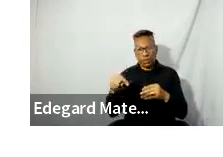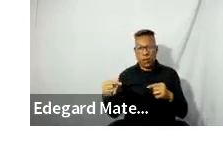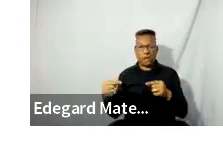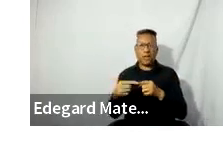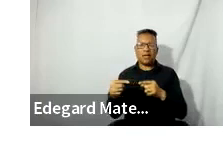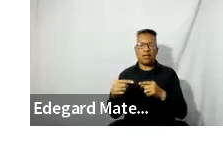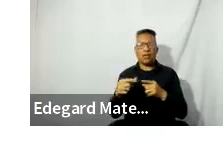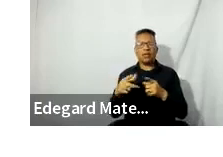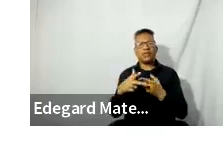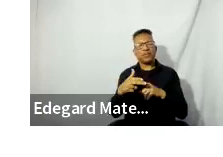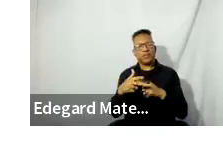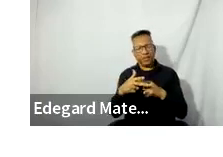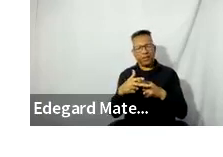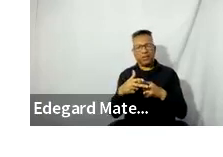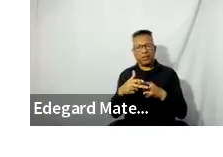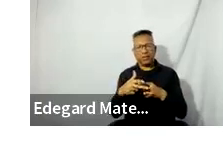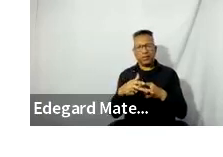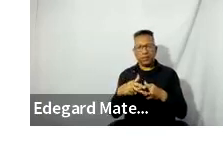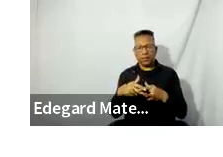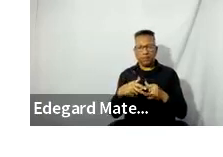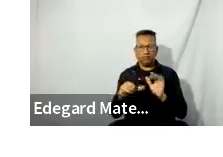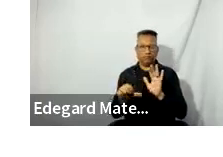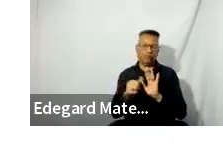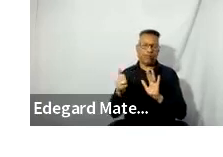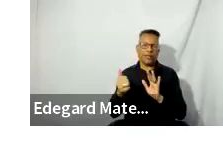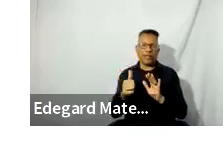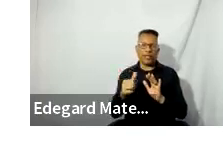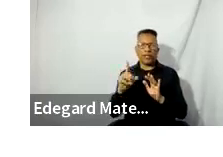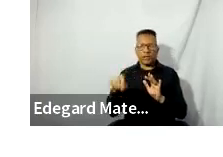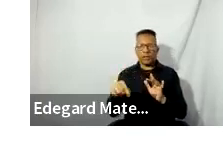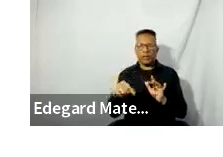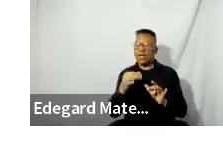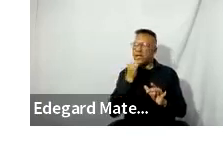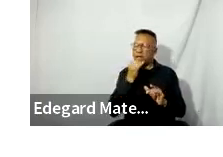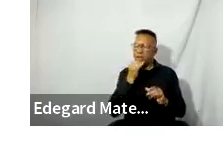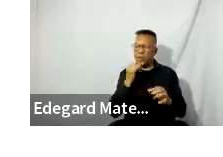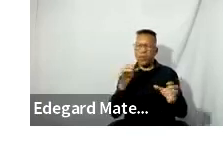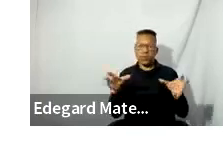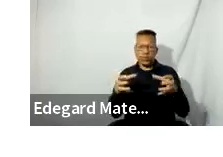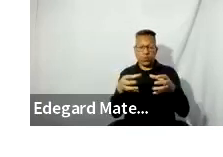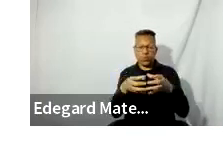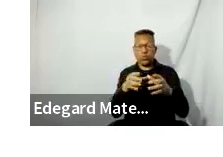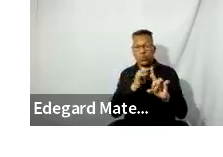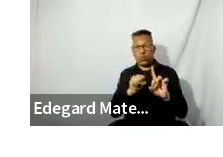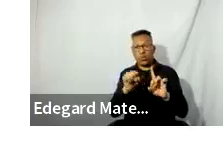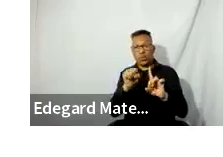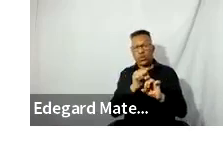At first app serves essentially as a social organ. All social as a social organ. Social means So the sociology.